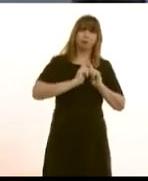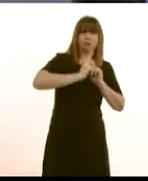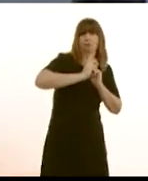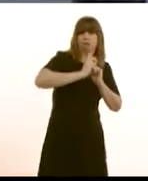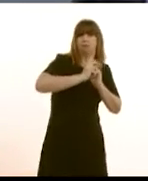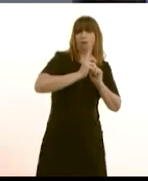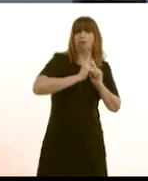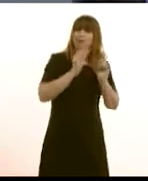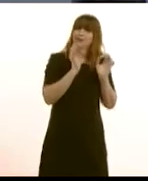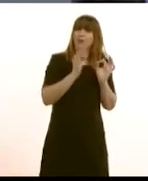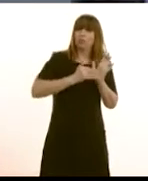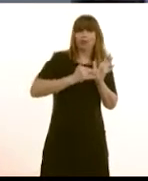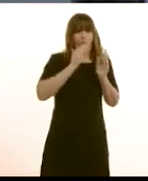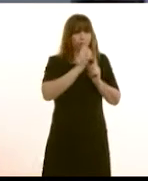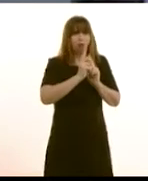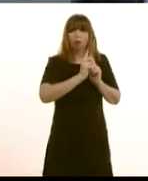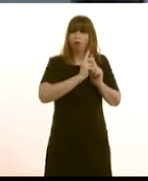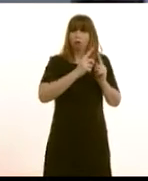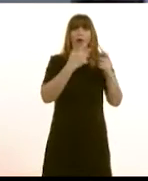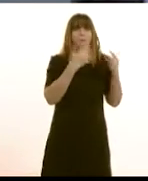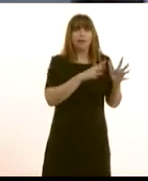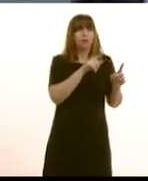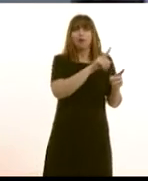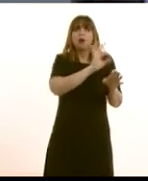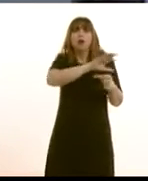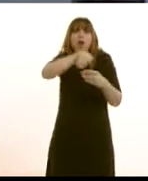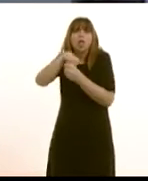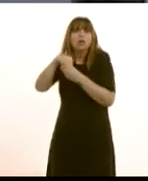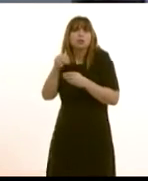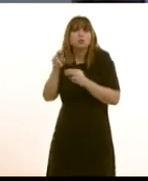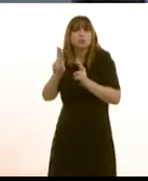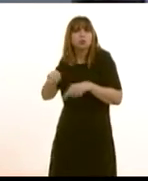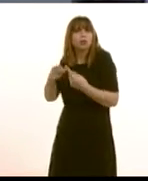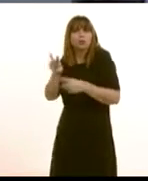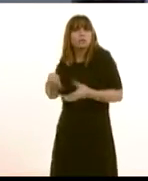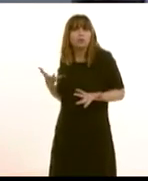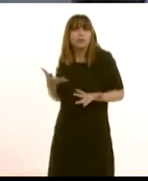any additional support at all, and those are schools that have been identified by Estyn